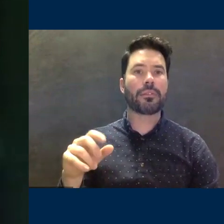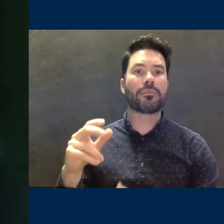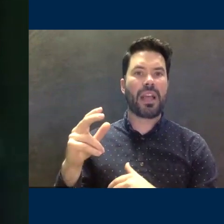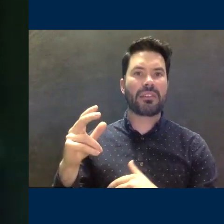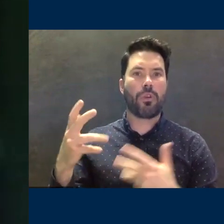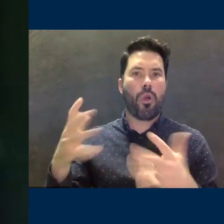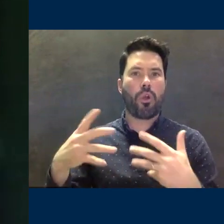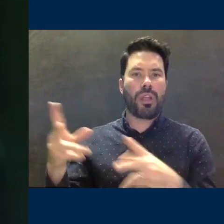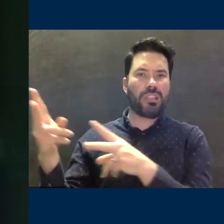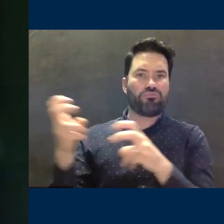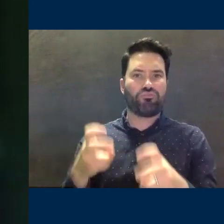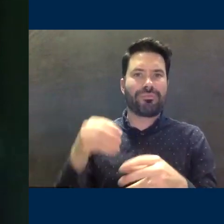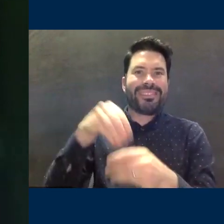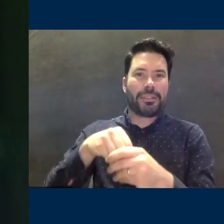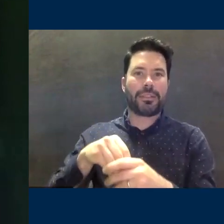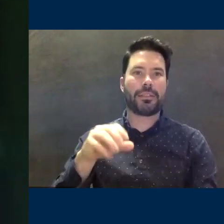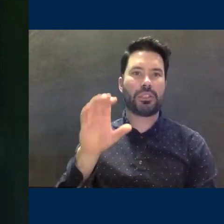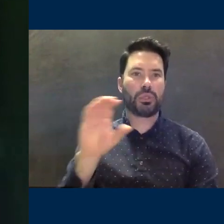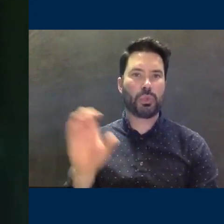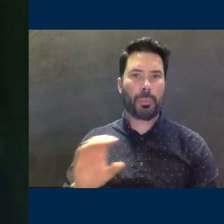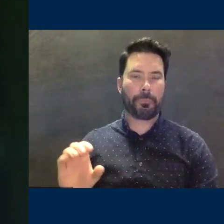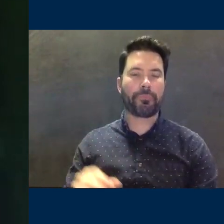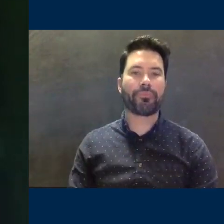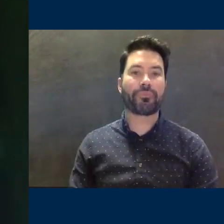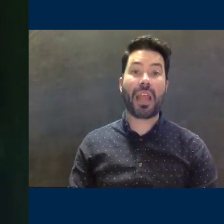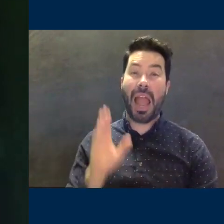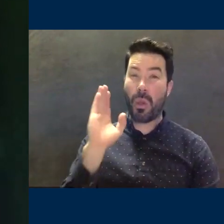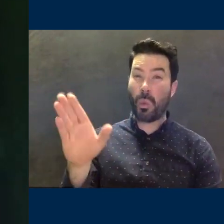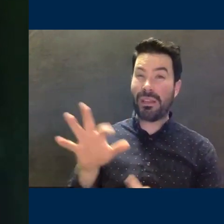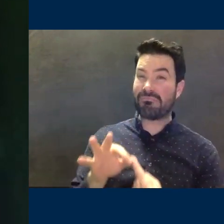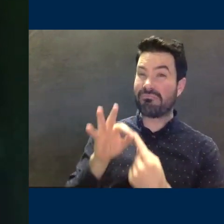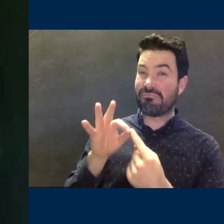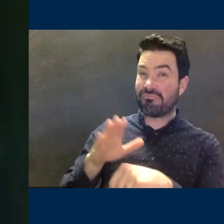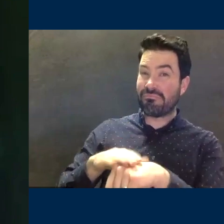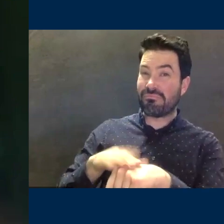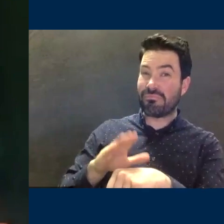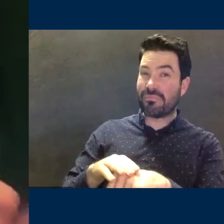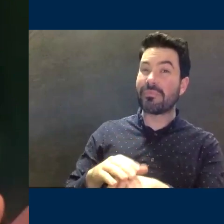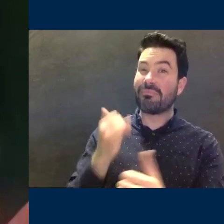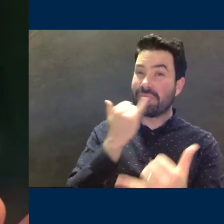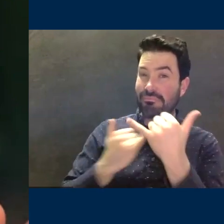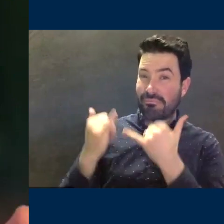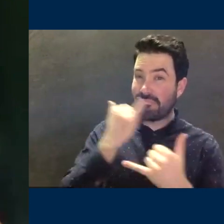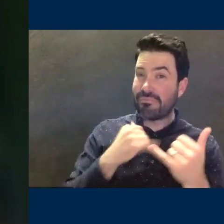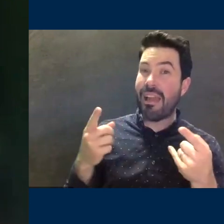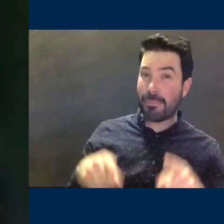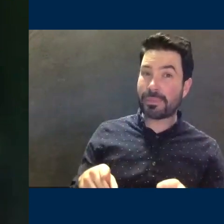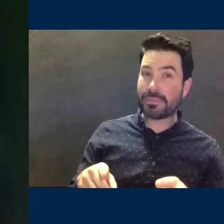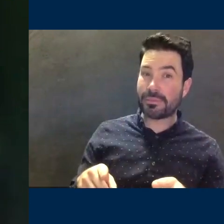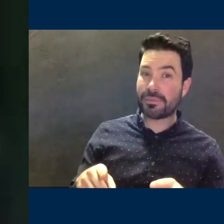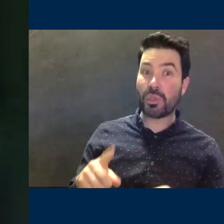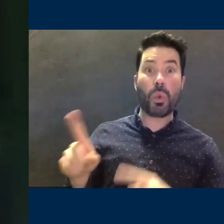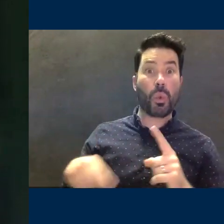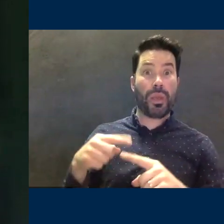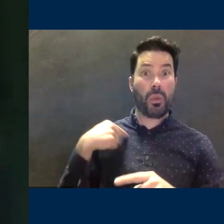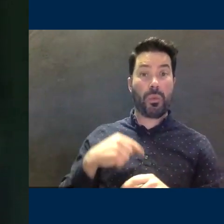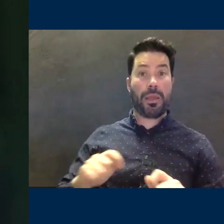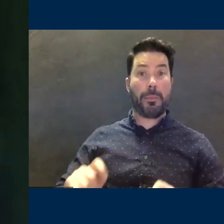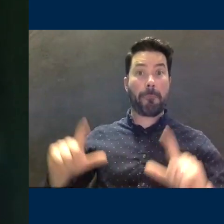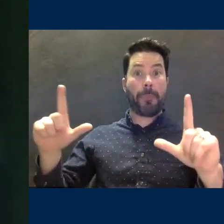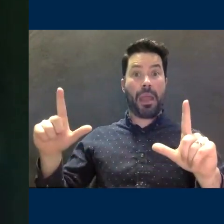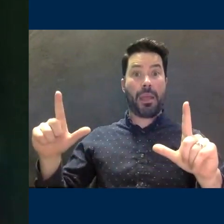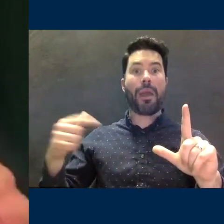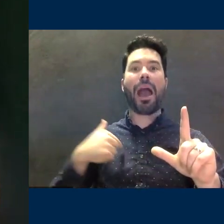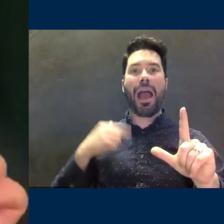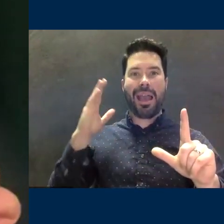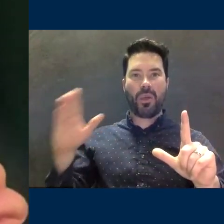and I will also just raise a caveat that there may be some errors with that. So when we when we turn it on I usually will go through. Dr. Volger also mentioned